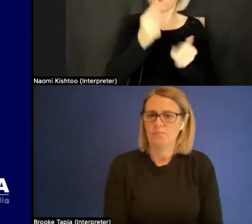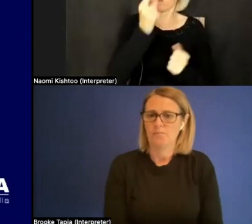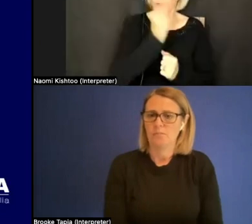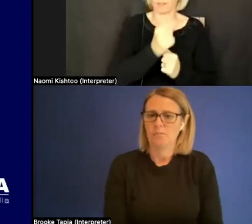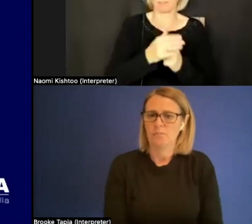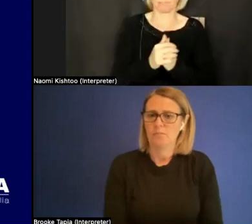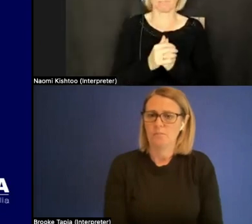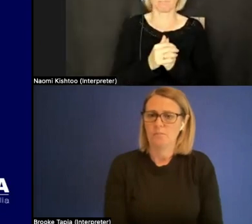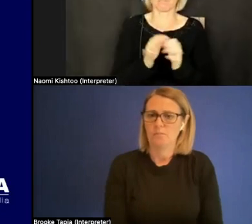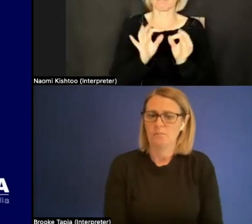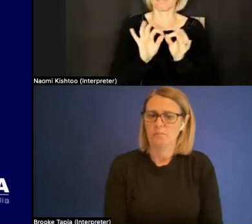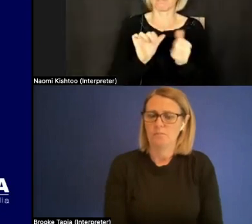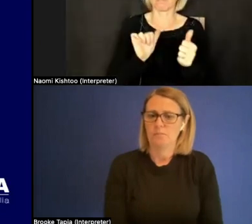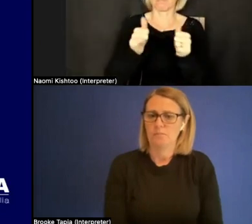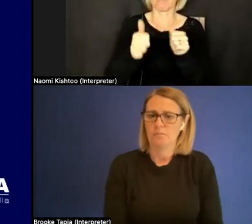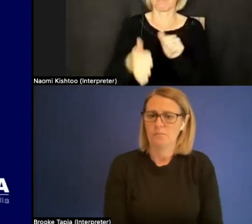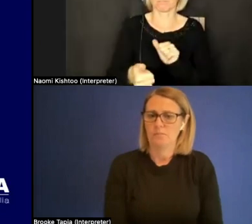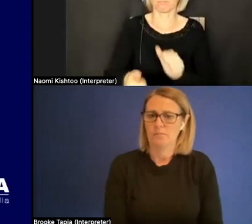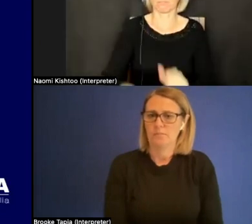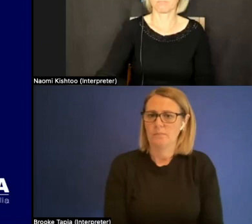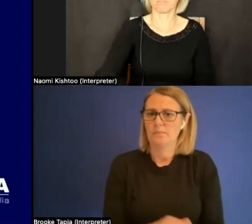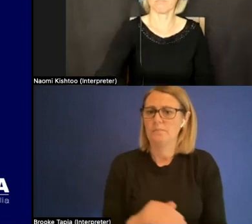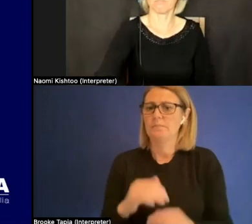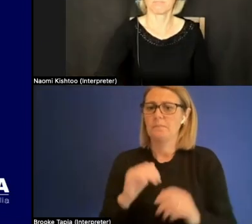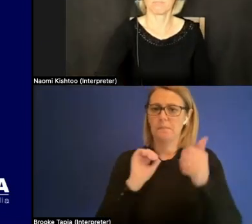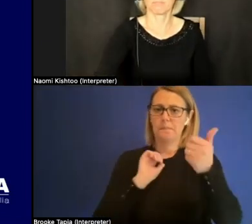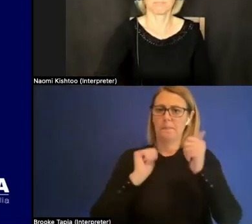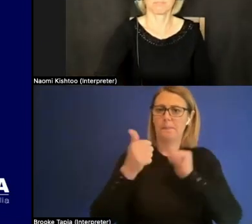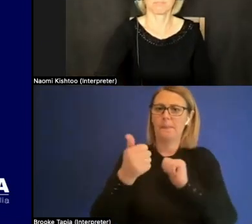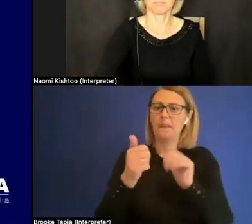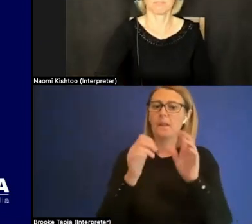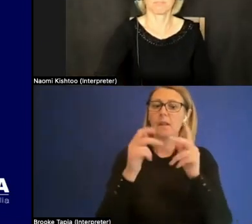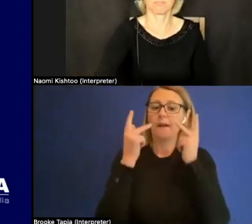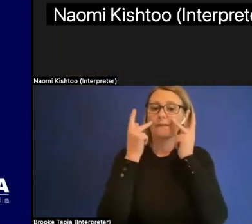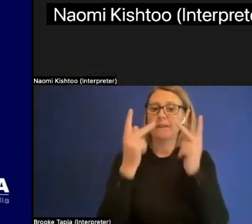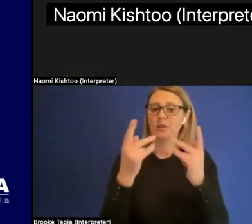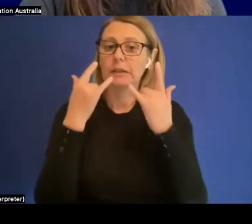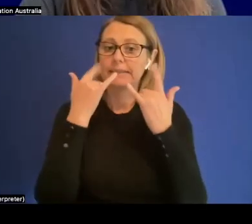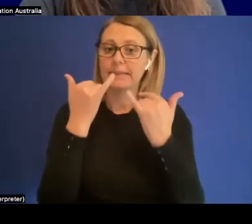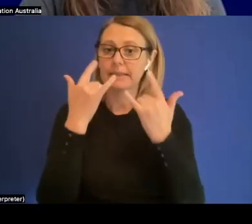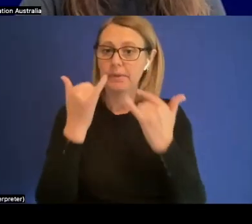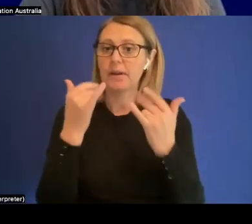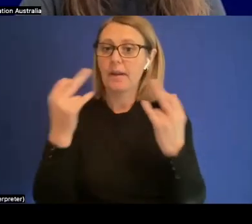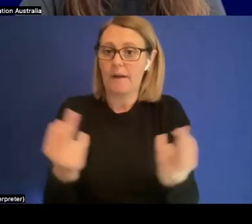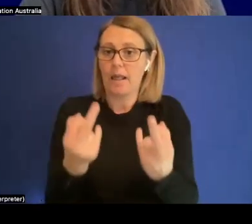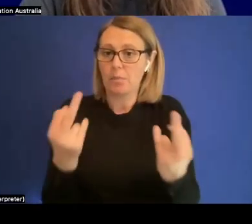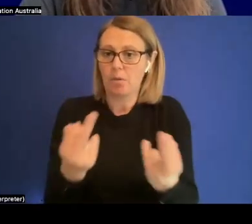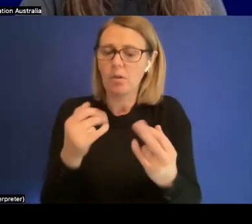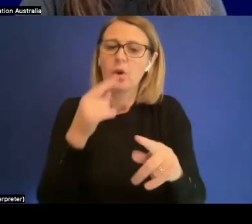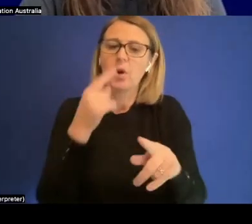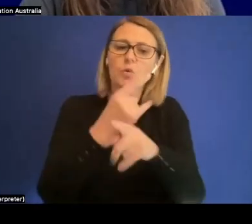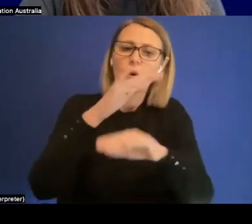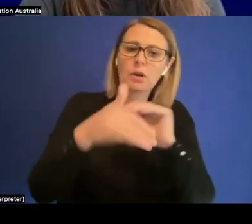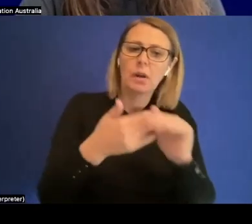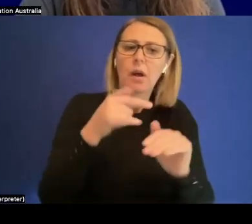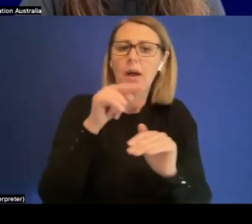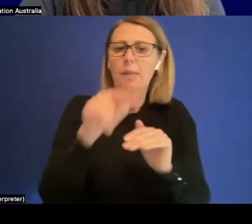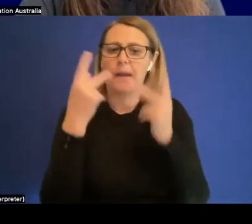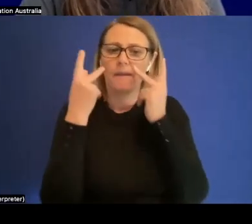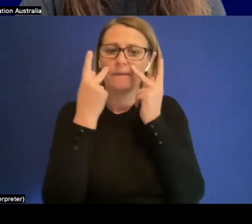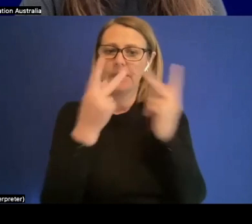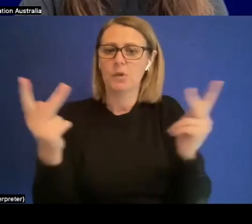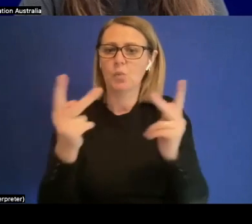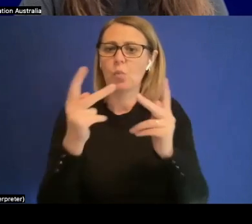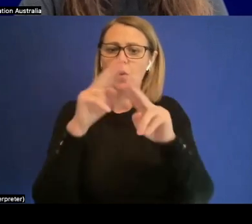A vision assessment was available. It mostly talked about visual fields and acuity, which